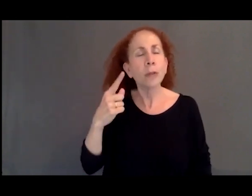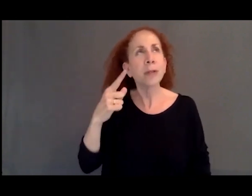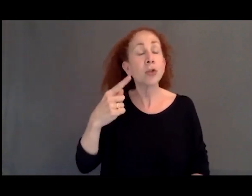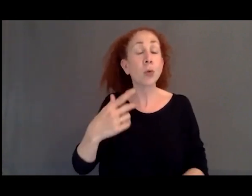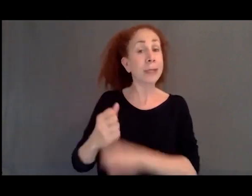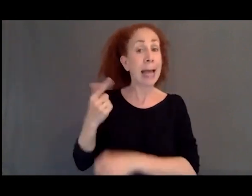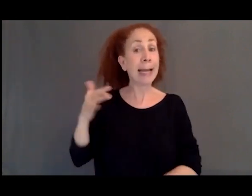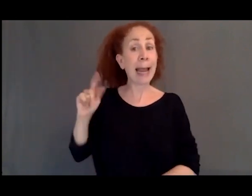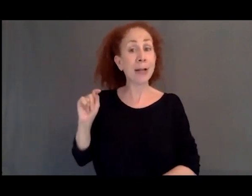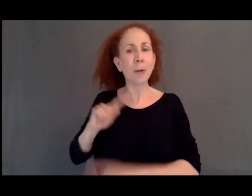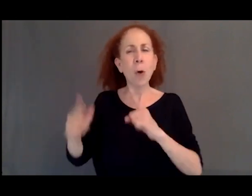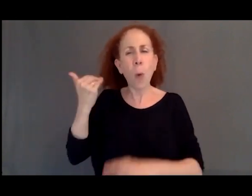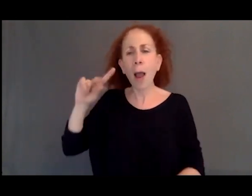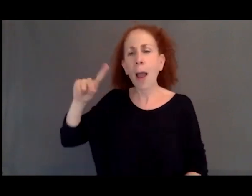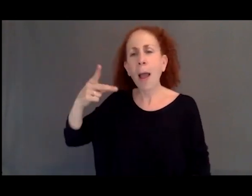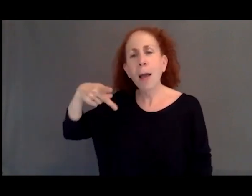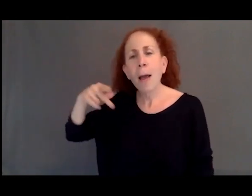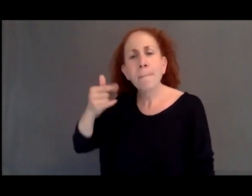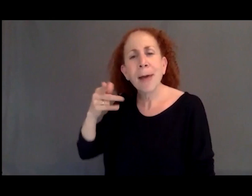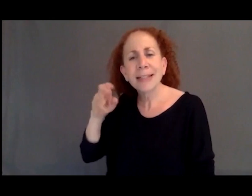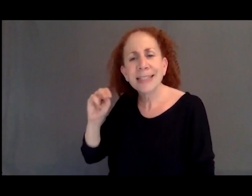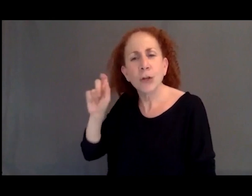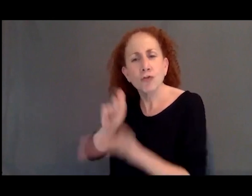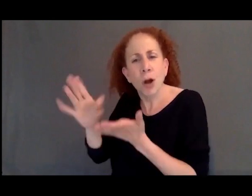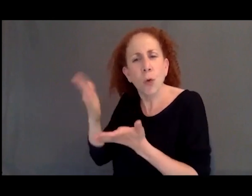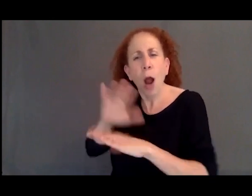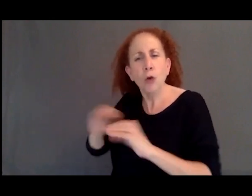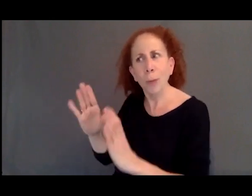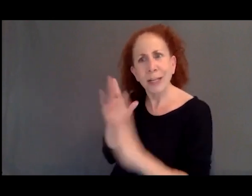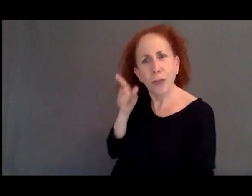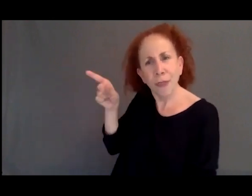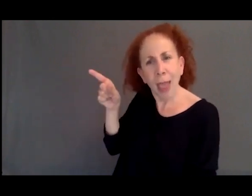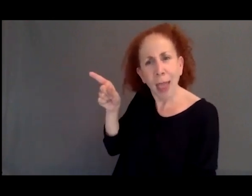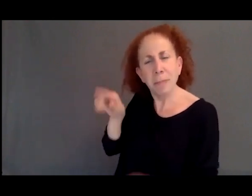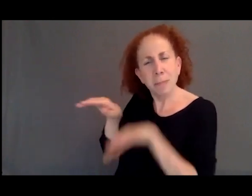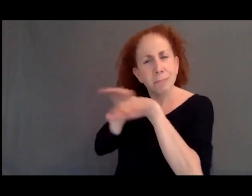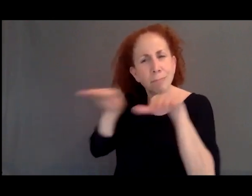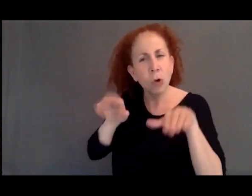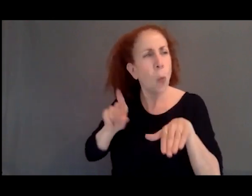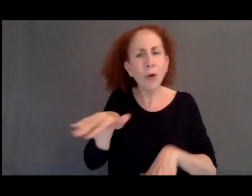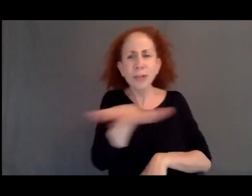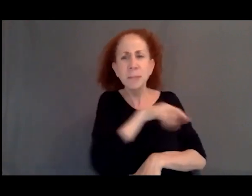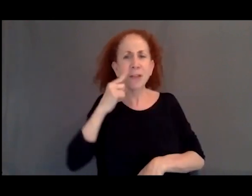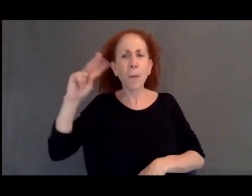but why is this Palestinian writer not being heard? And where is the space for political novels?